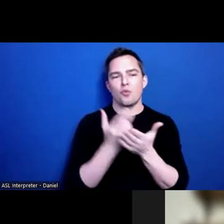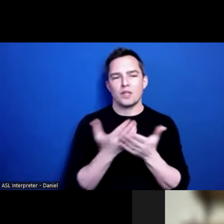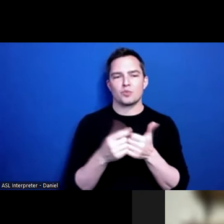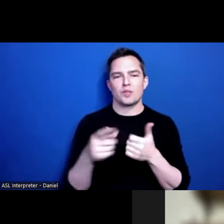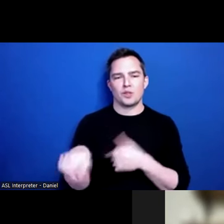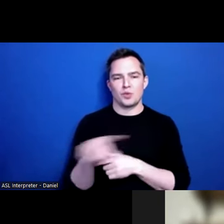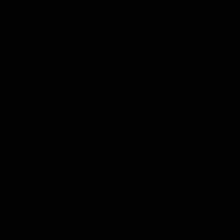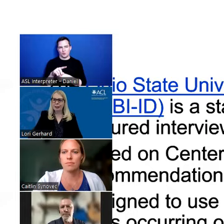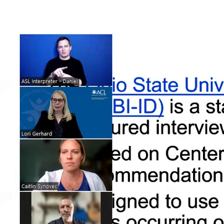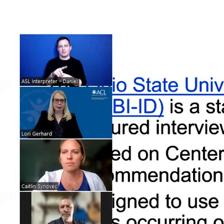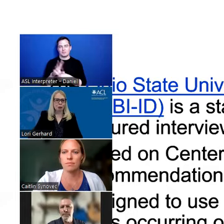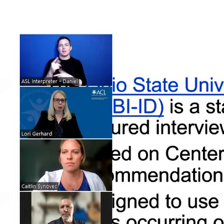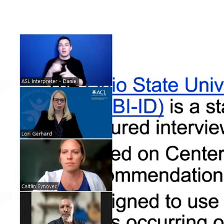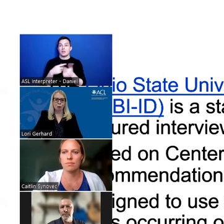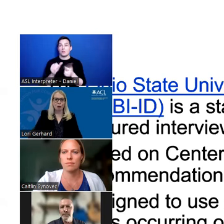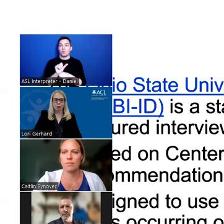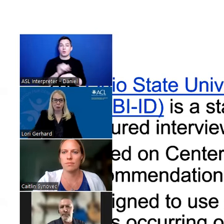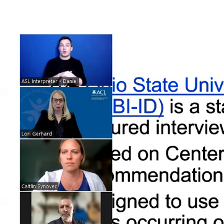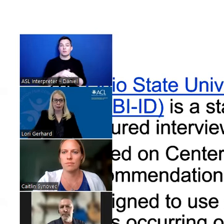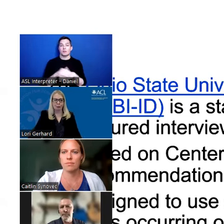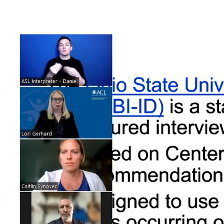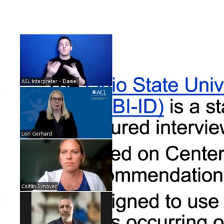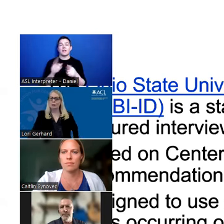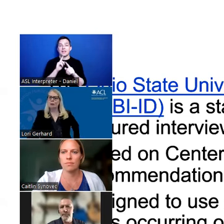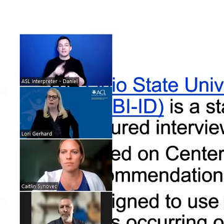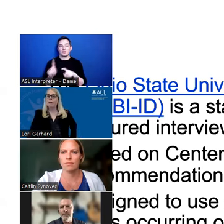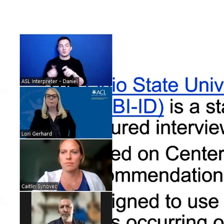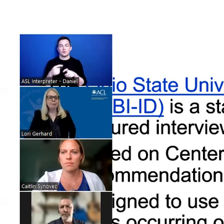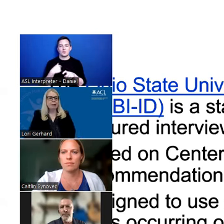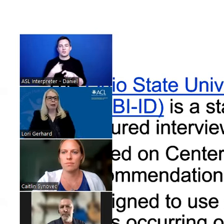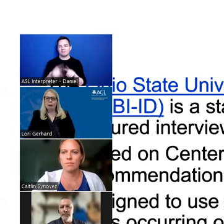and we’ll work on getting answers to those questions we weren’t able to respond to now.